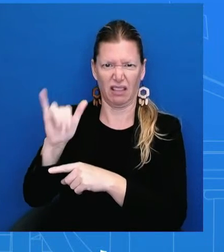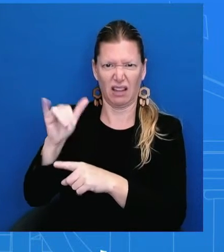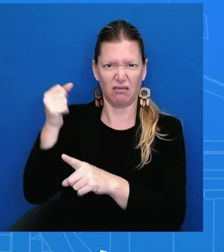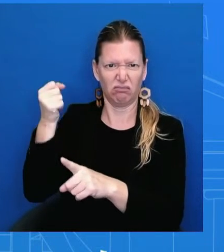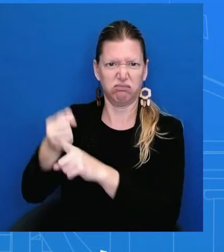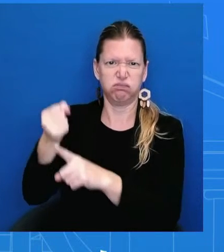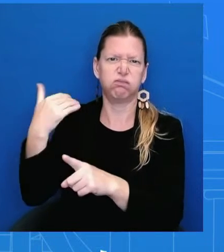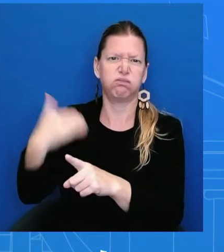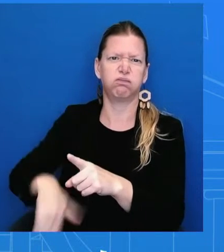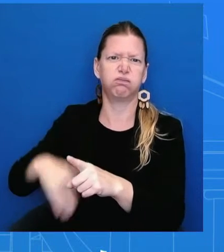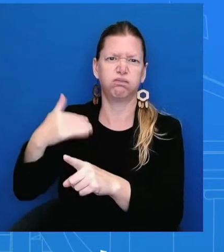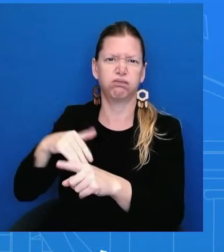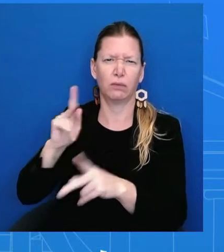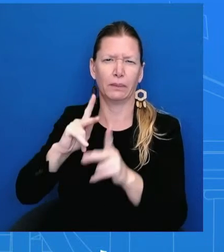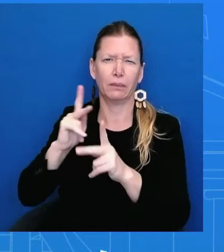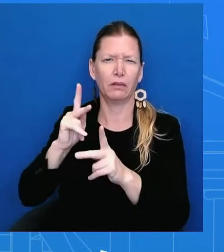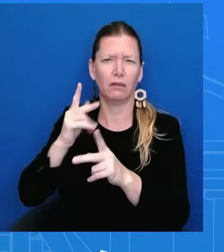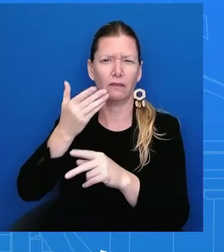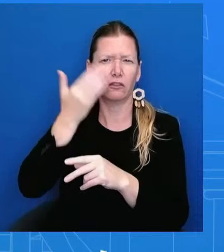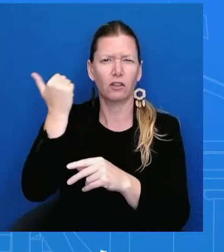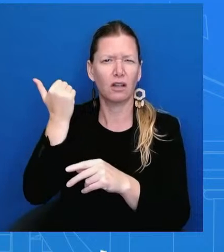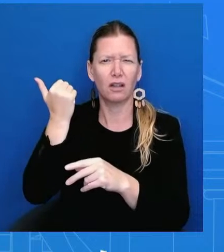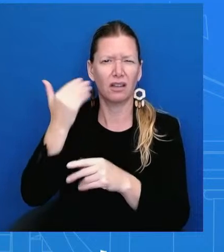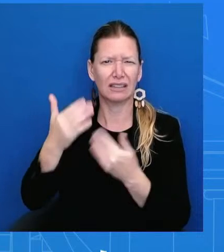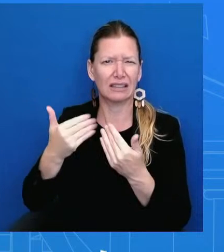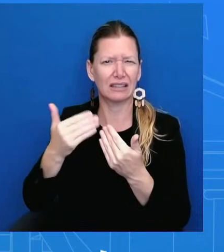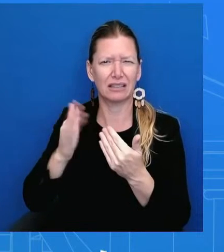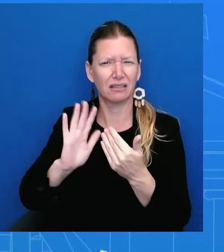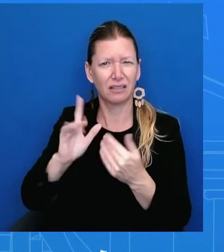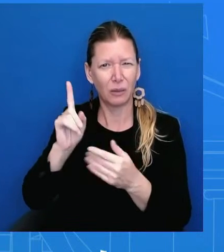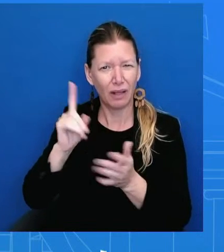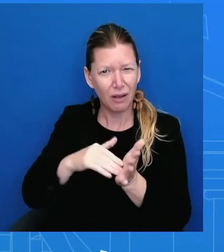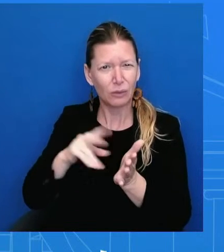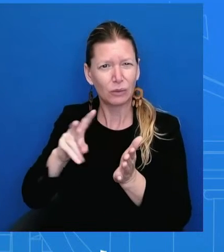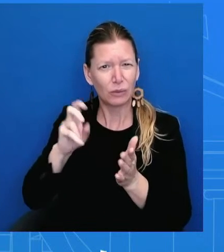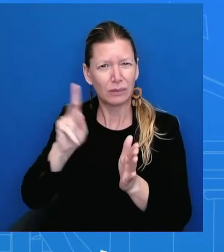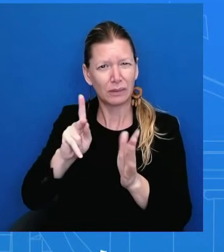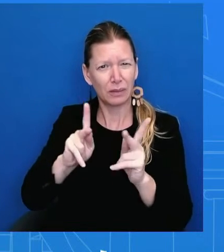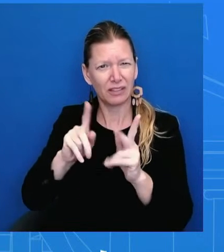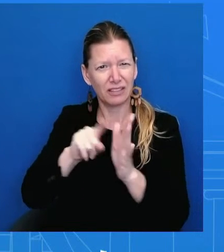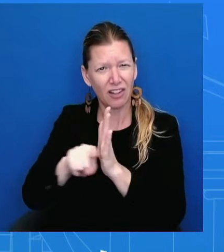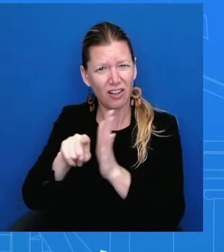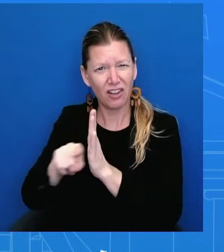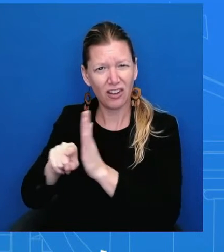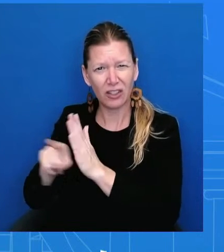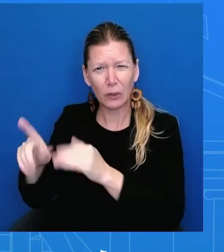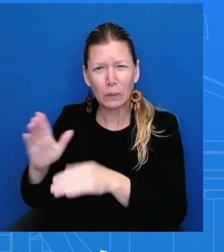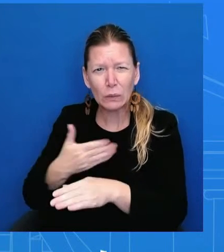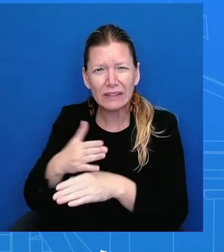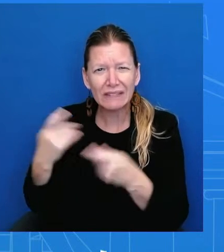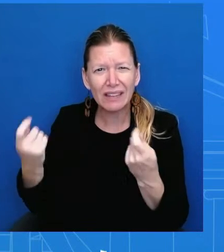Is it enough? No, they need to continue to do more. And that we are doing everything we can to get humani- -- humanitarian assistance in to the people of Gaza.